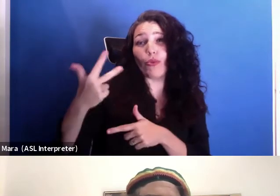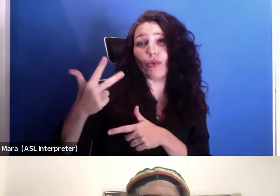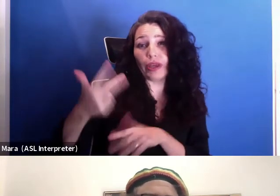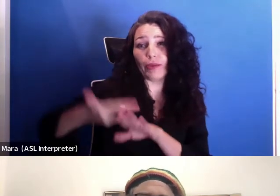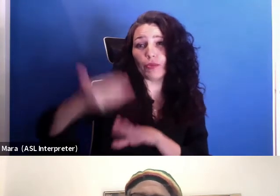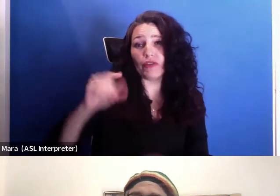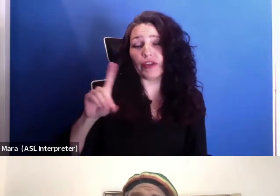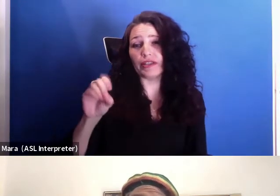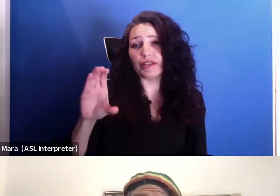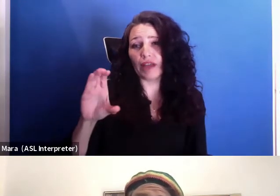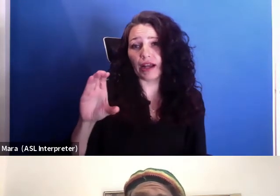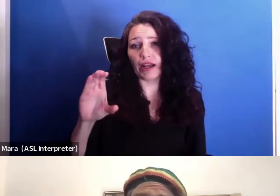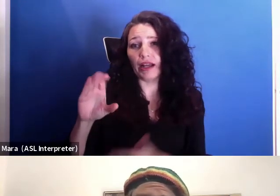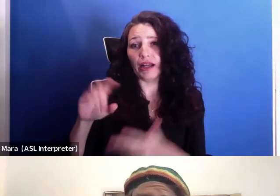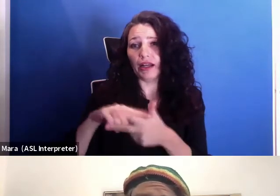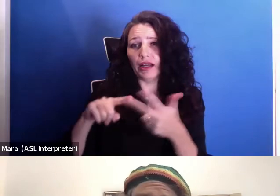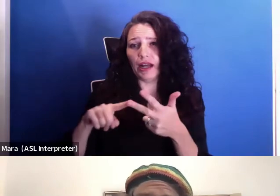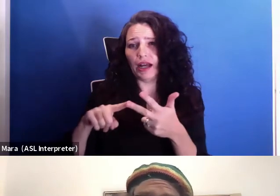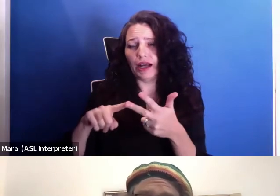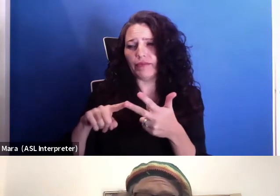and "The Revolutionary Optimists".